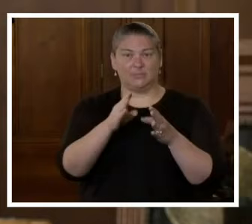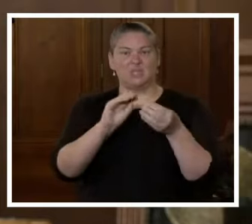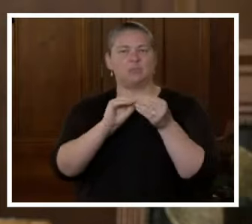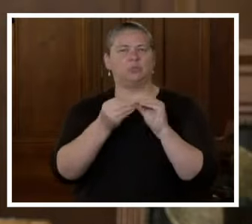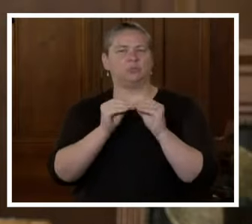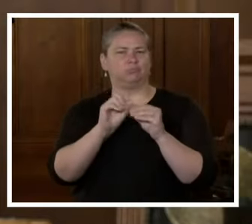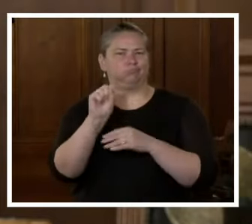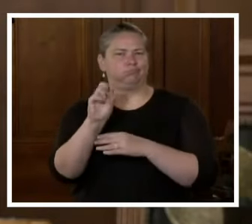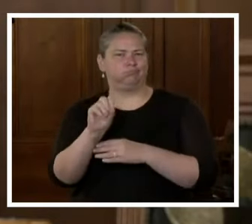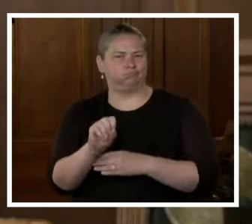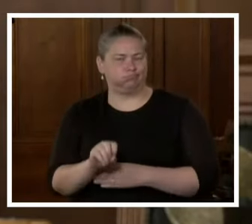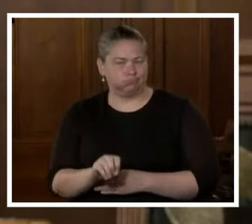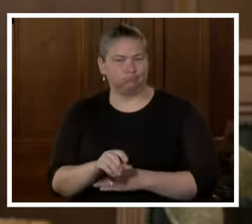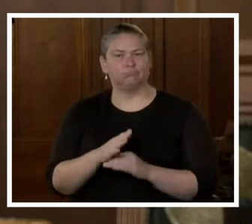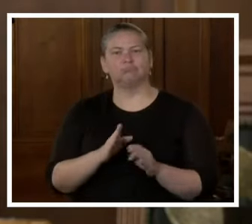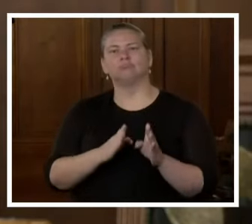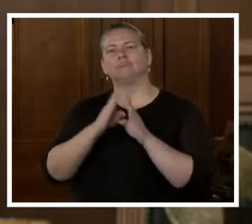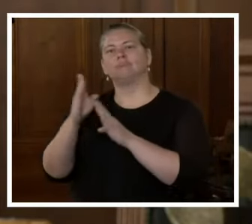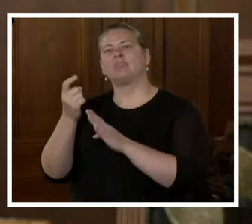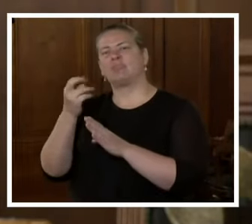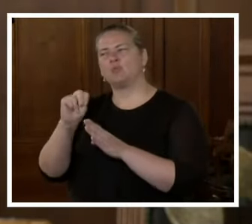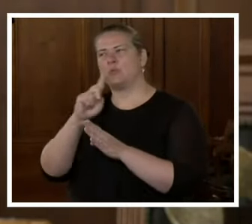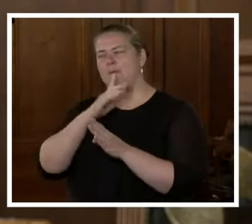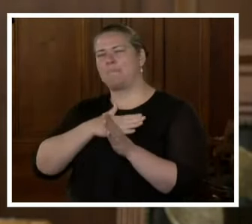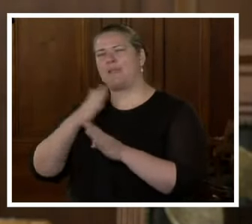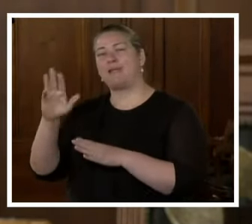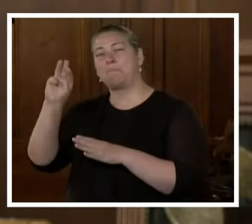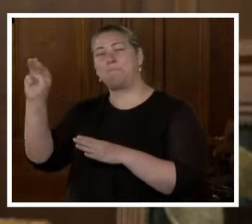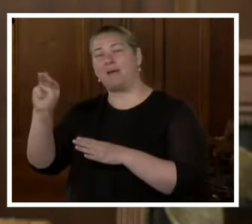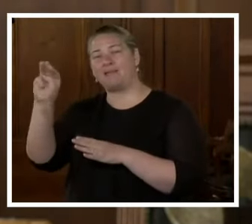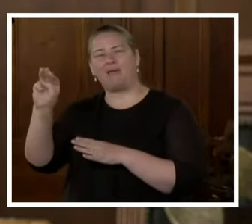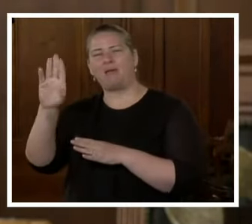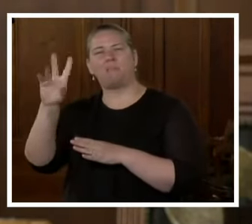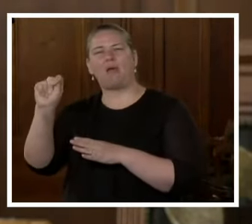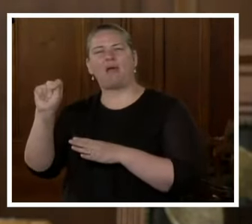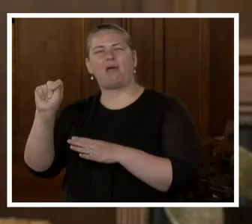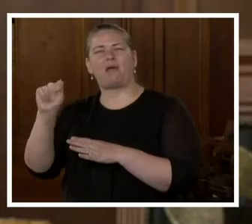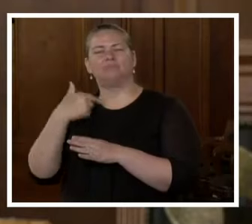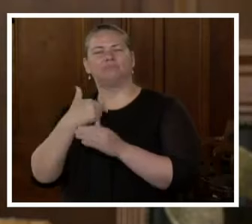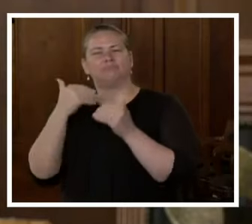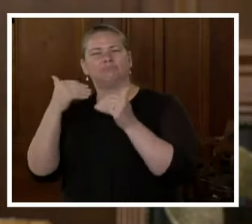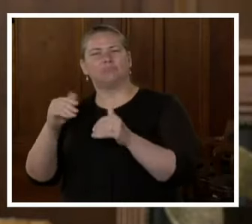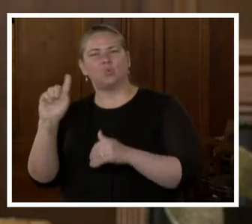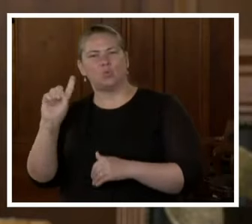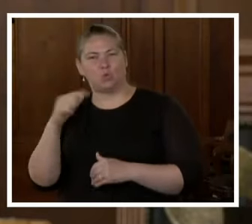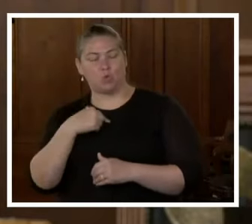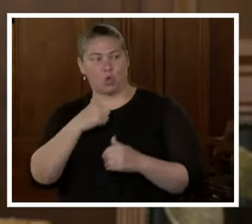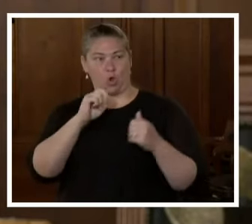WE GRIEVE FOR EVERYBODY THAT WE HAVE LOST TO COVID-19, AND FAR